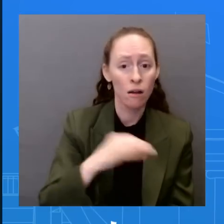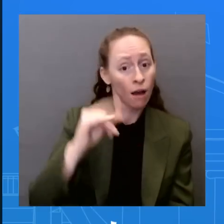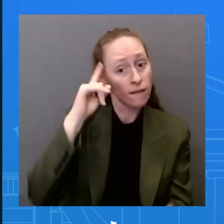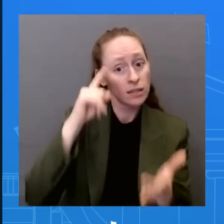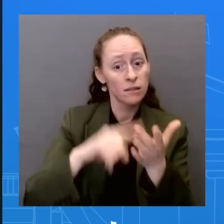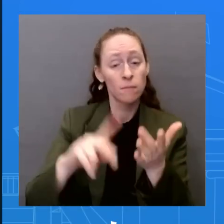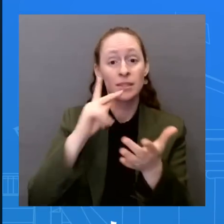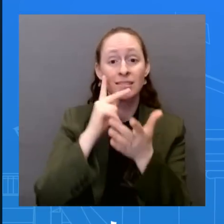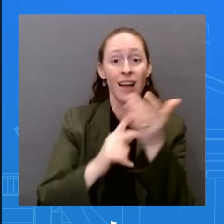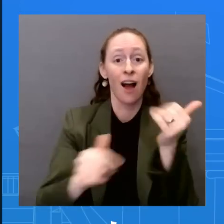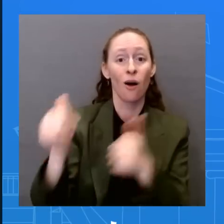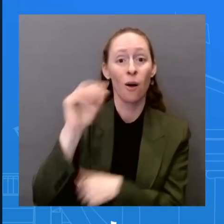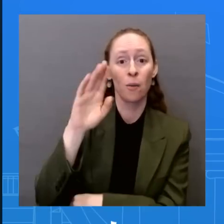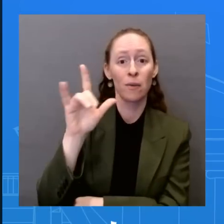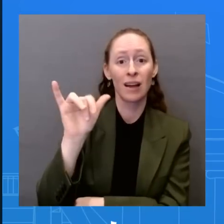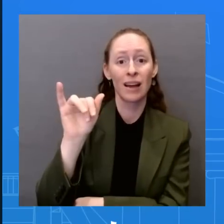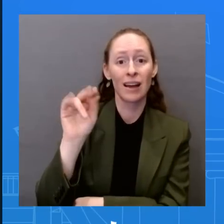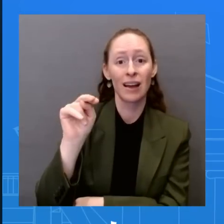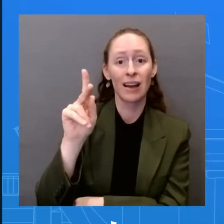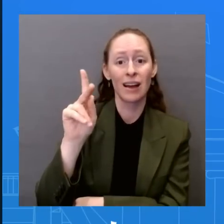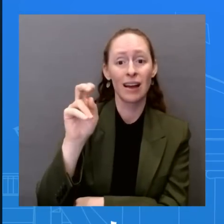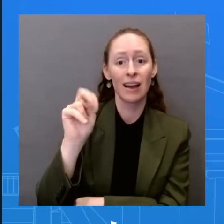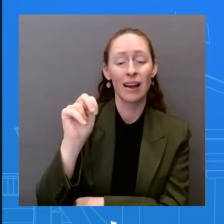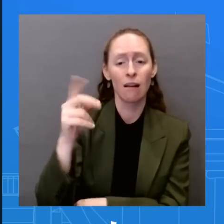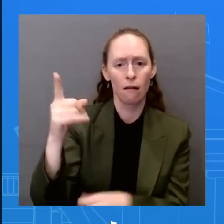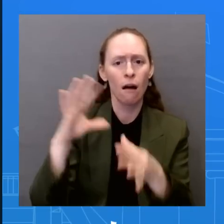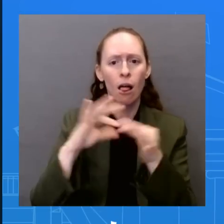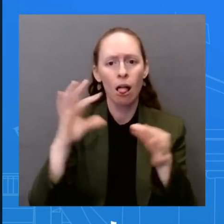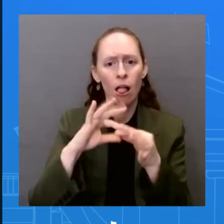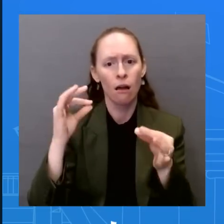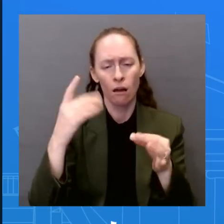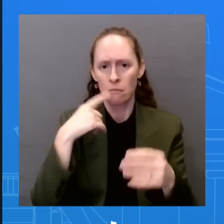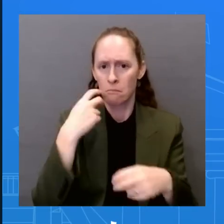Ms. Jean-Pierre: So, as you know, this was --